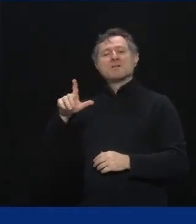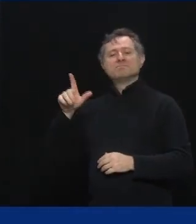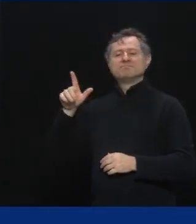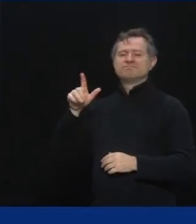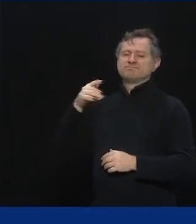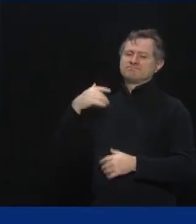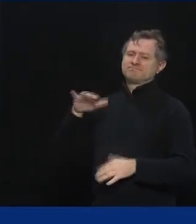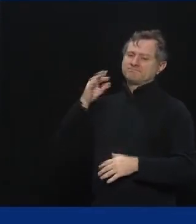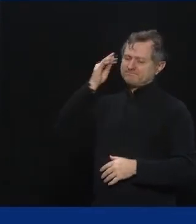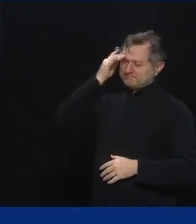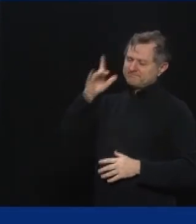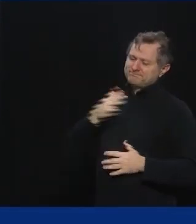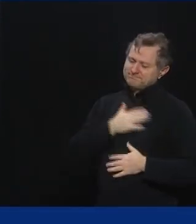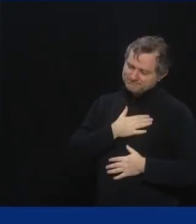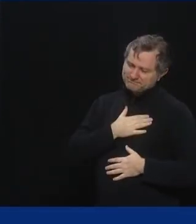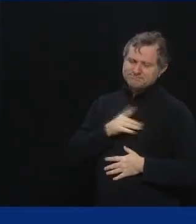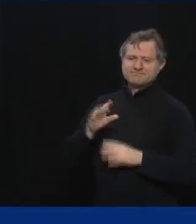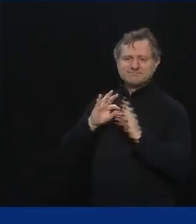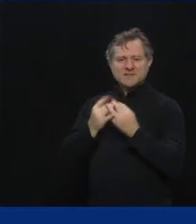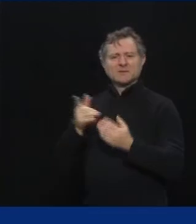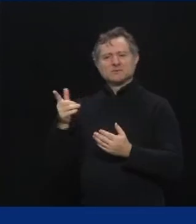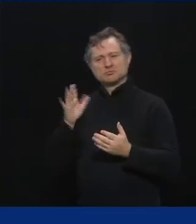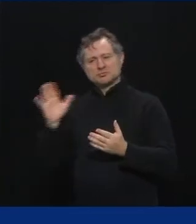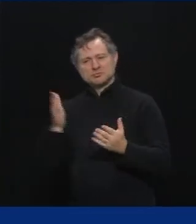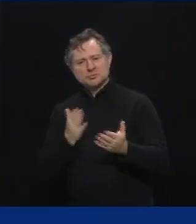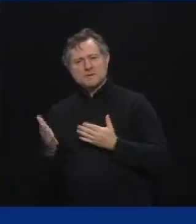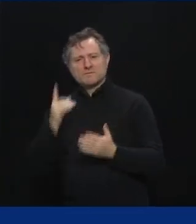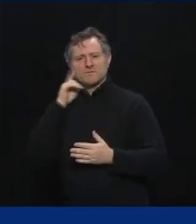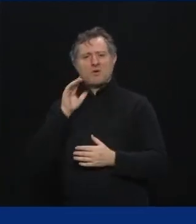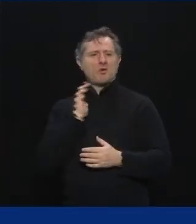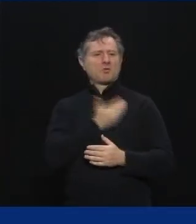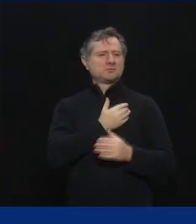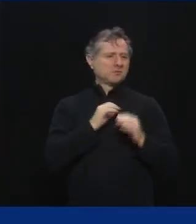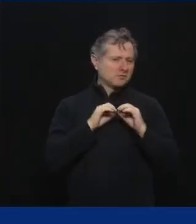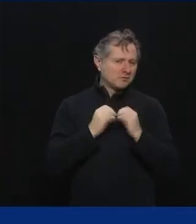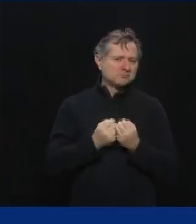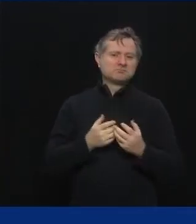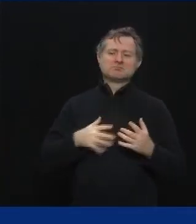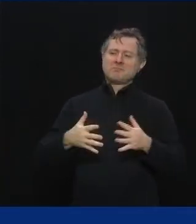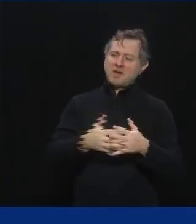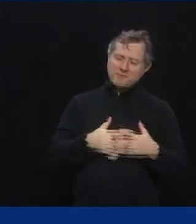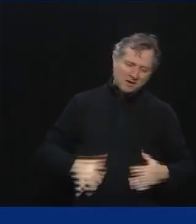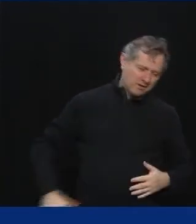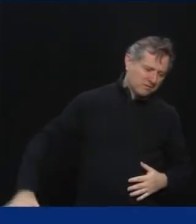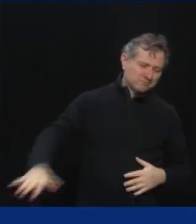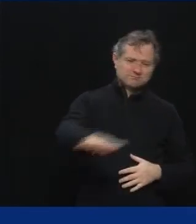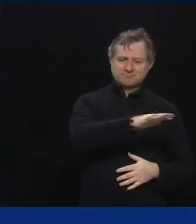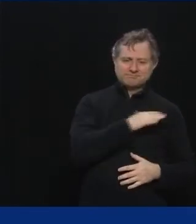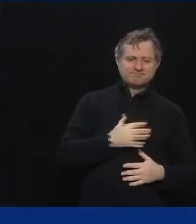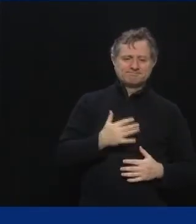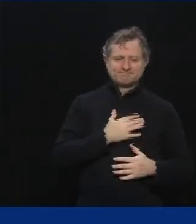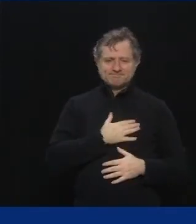WE HAD A VERY HIGH PROFILE CASE, COLIN POWELL AND OUR SYMPATHIES GO OUT TO HIS FAMILY AND THANK SERVICE TO OUR NATION.